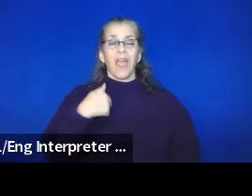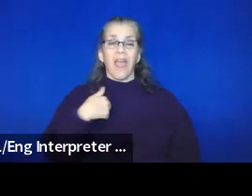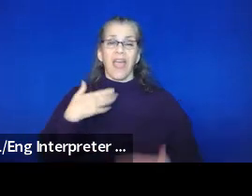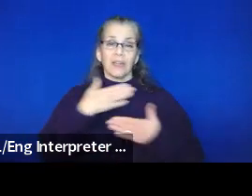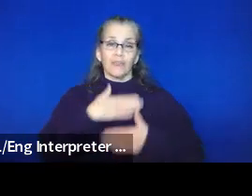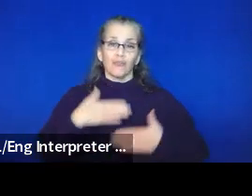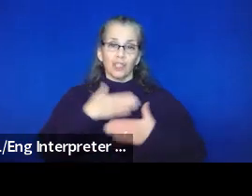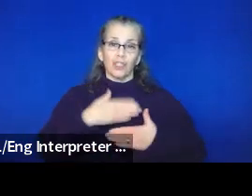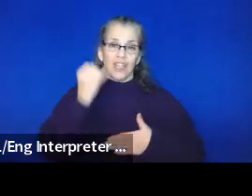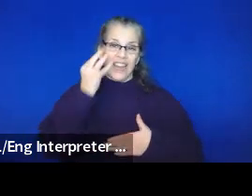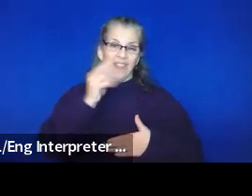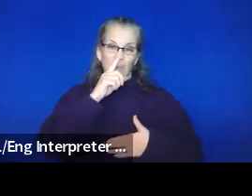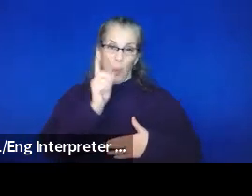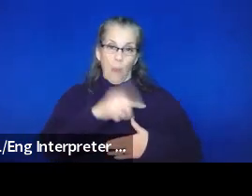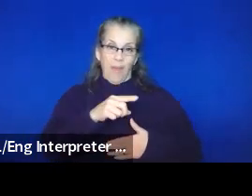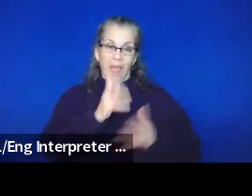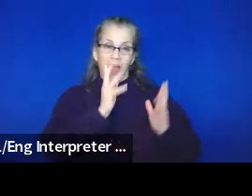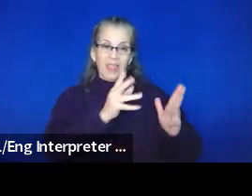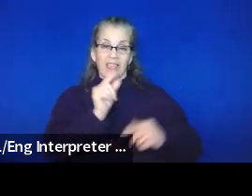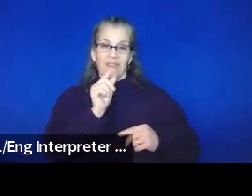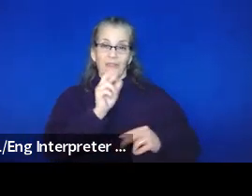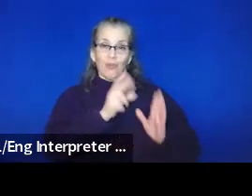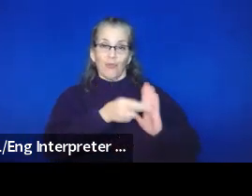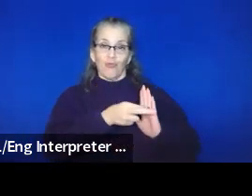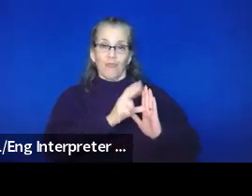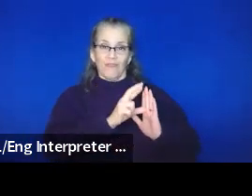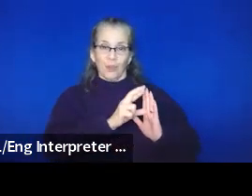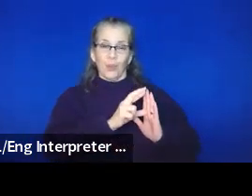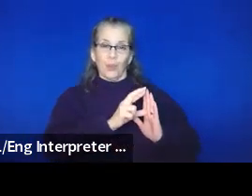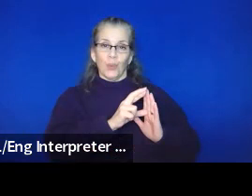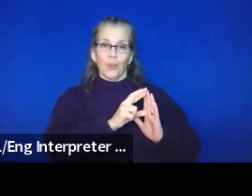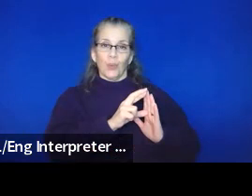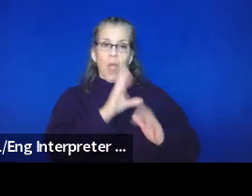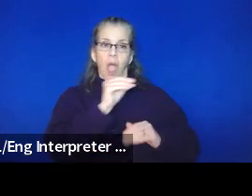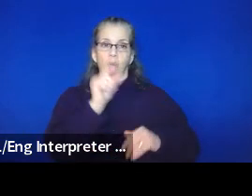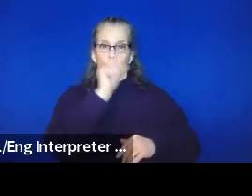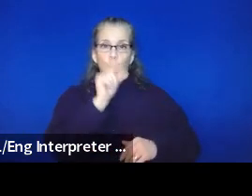you could leave a review on Google for me. Google means nothing for patient care. It